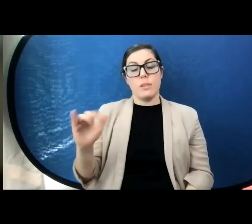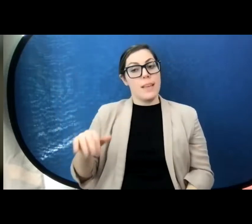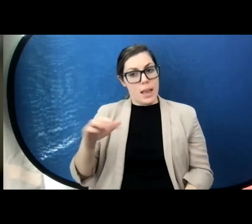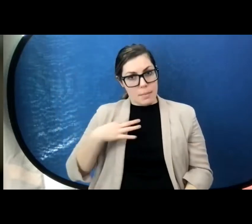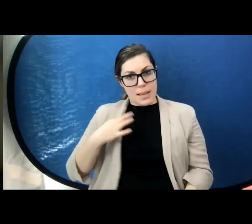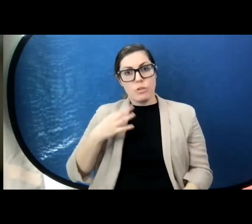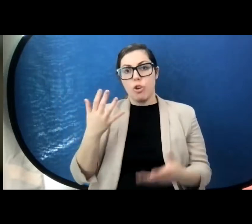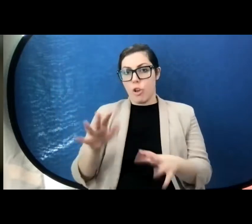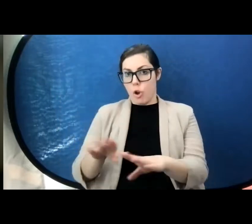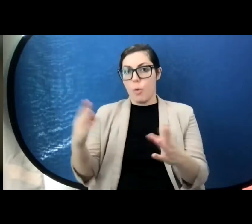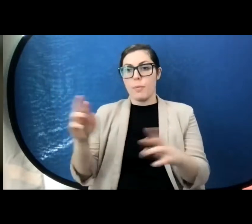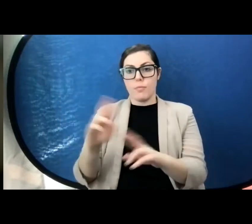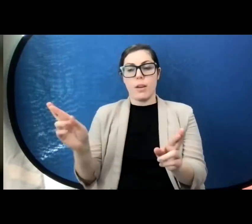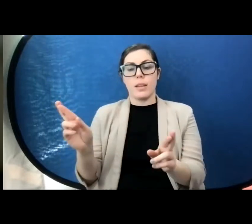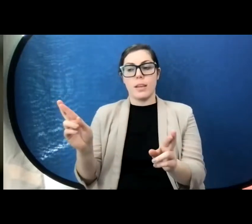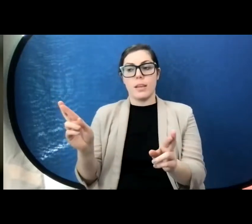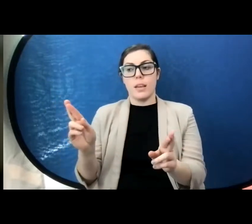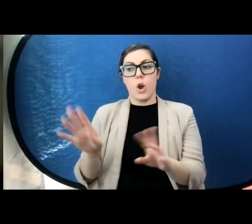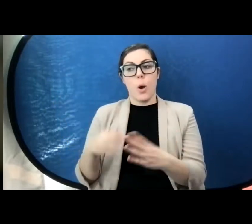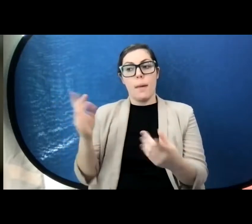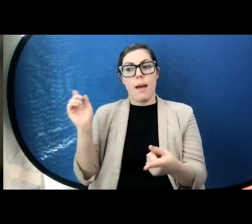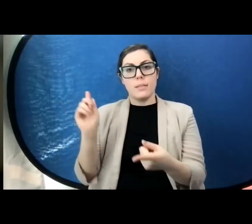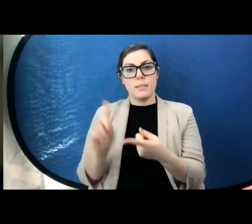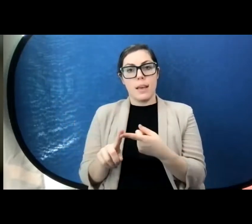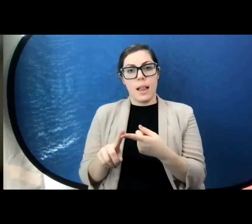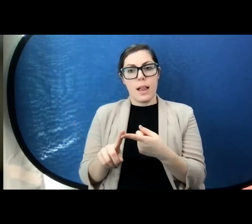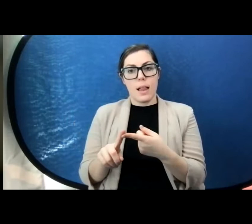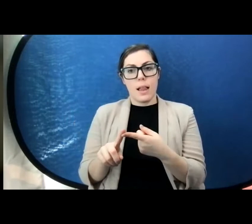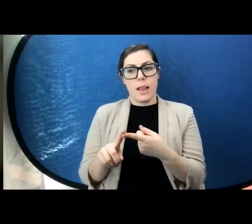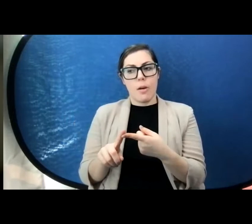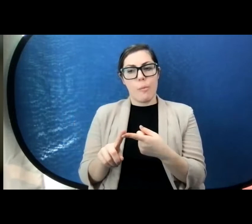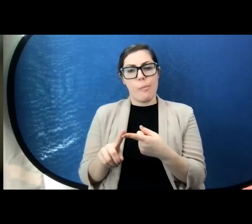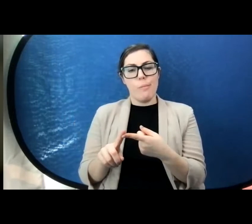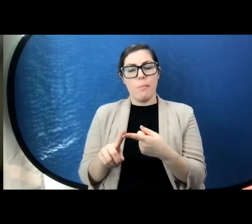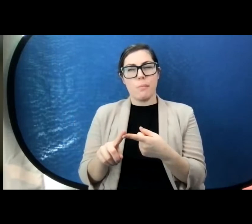It's going to be open until I believe almost getting to the end of April.